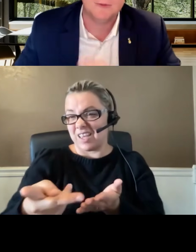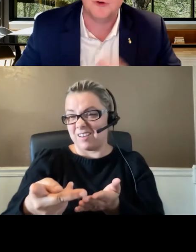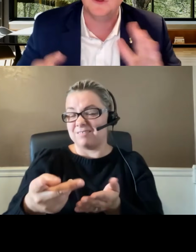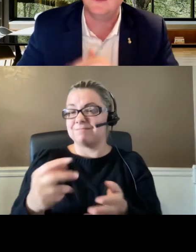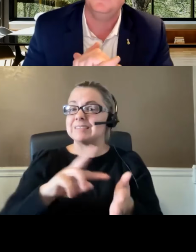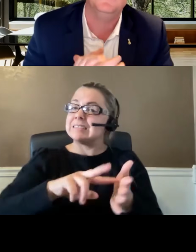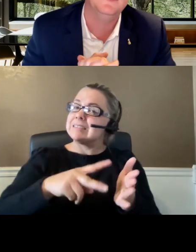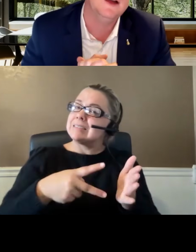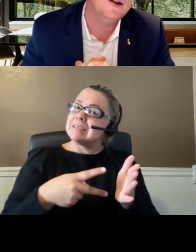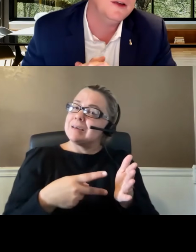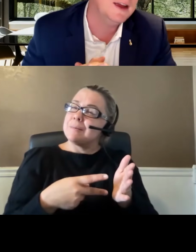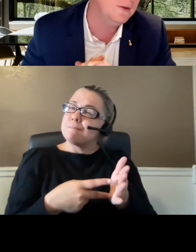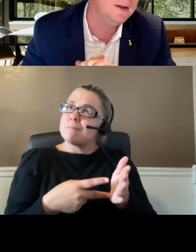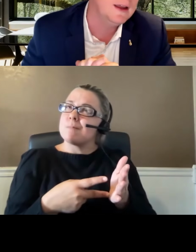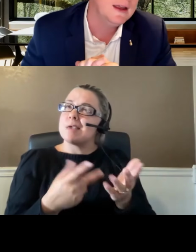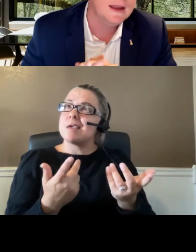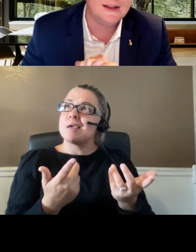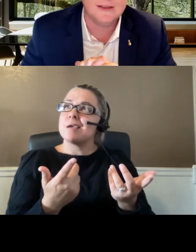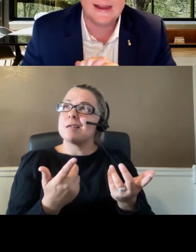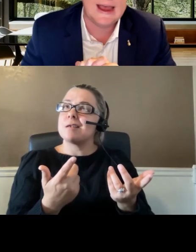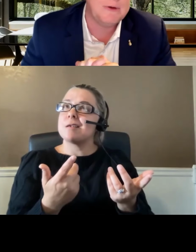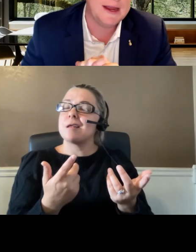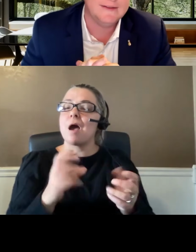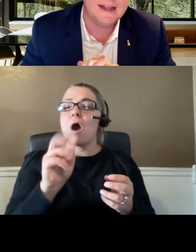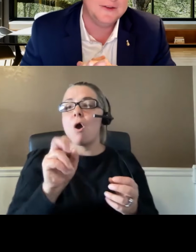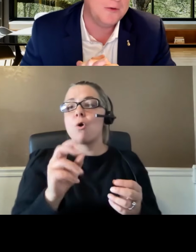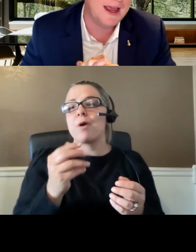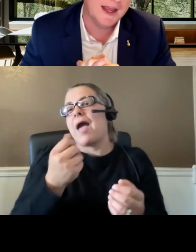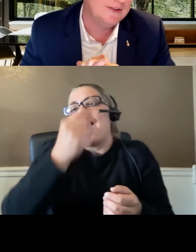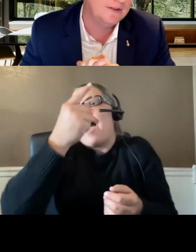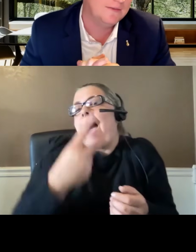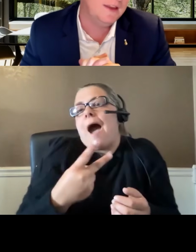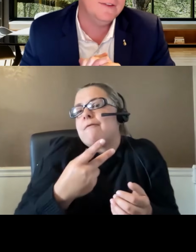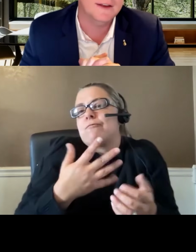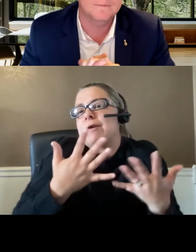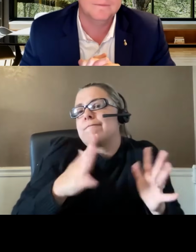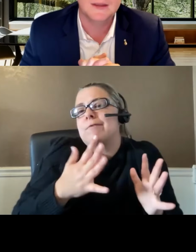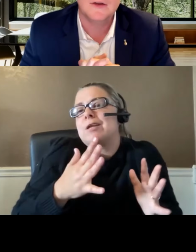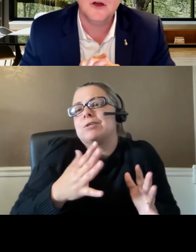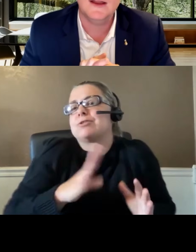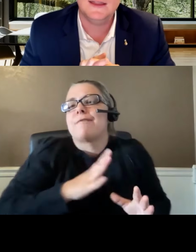supports with exceptions and we go oh okay so it it's like halfway, it's okay, it's decent. No it,